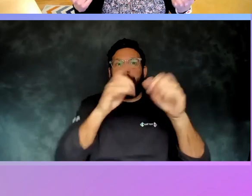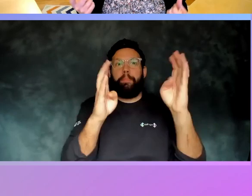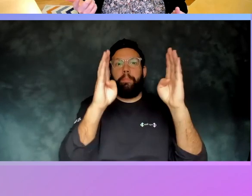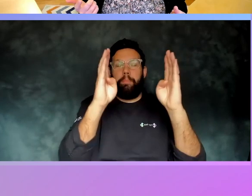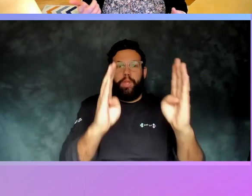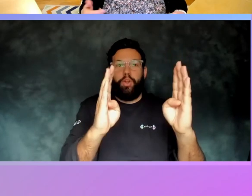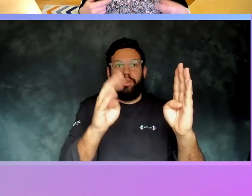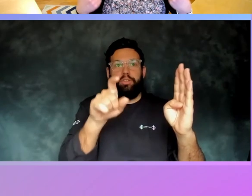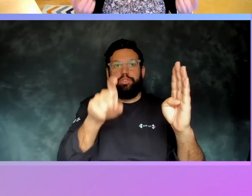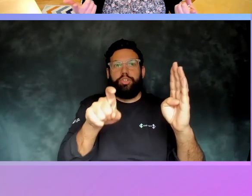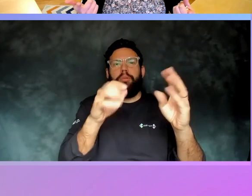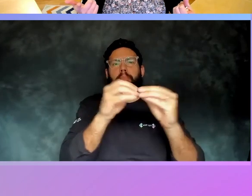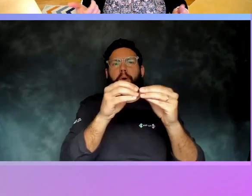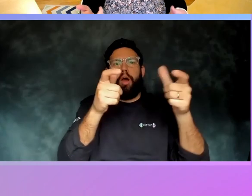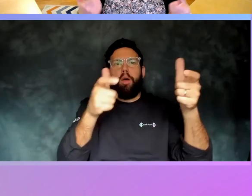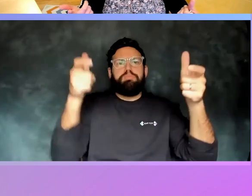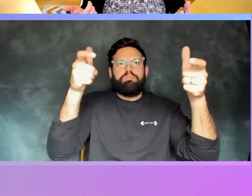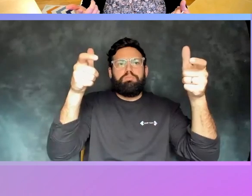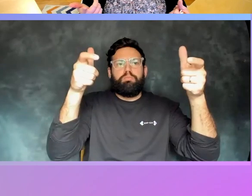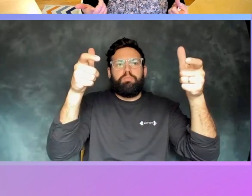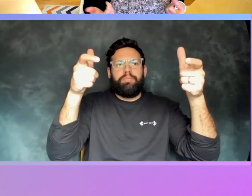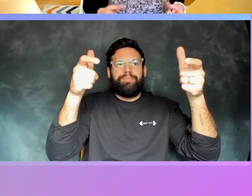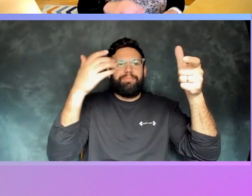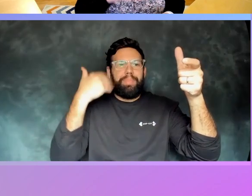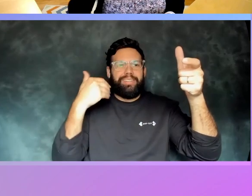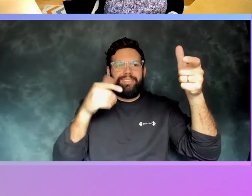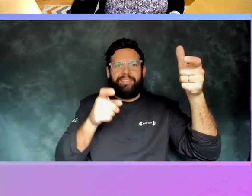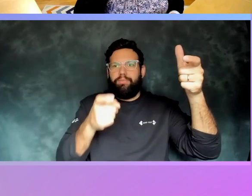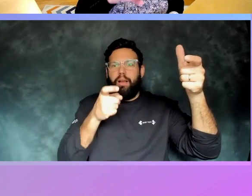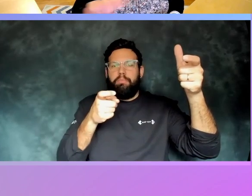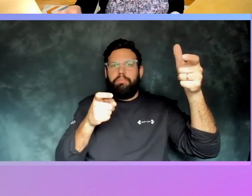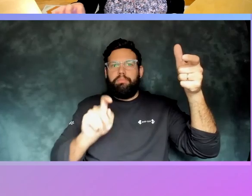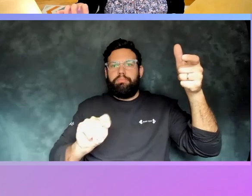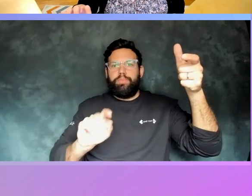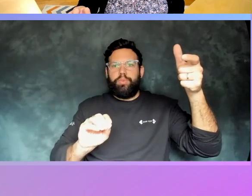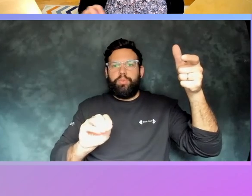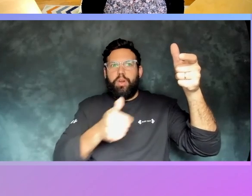that were identified, there were 4.4 million inputs identified